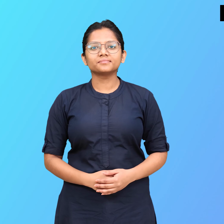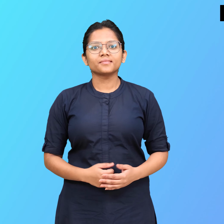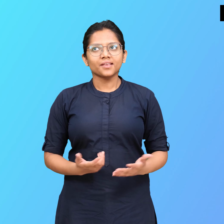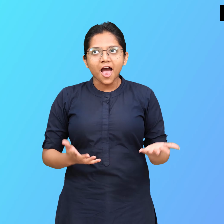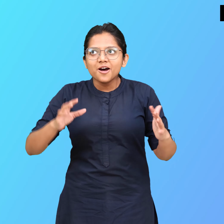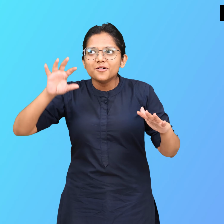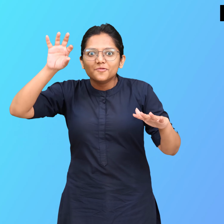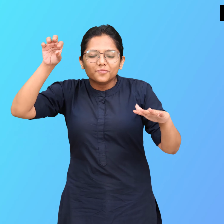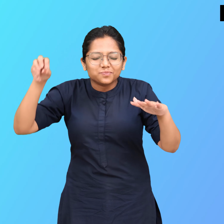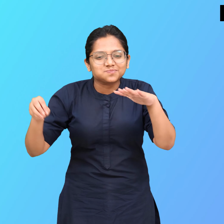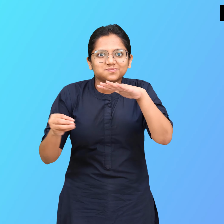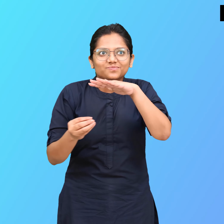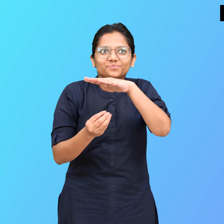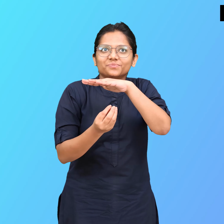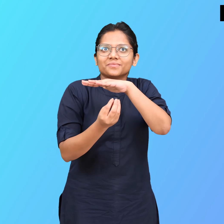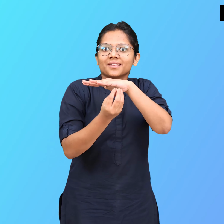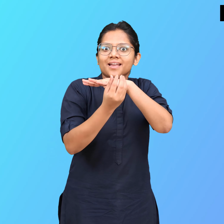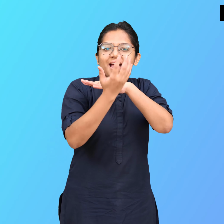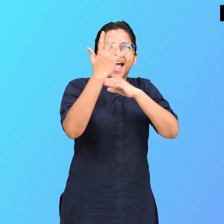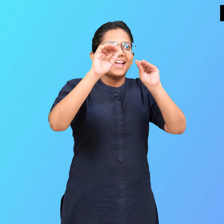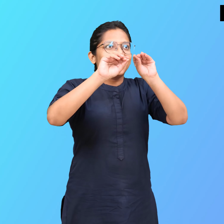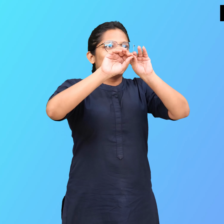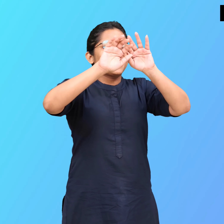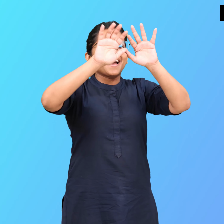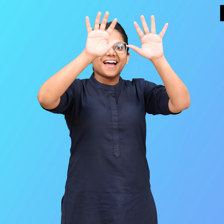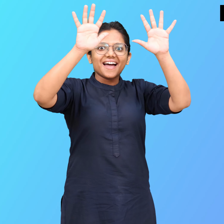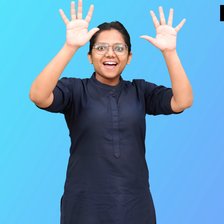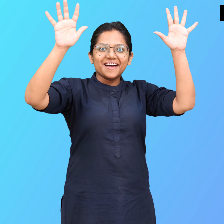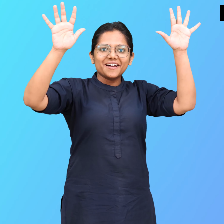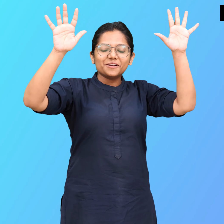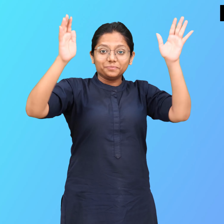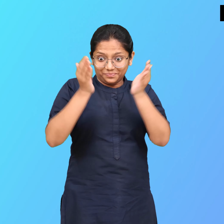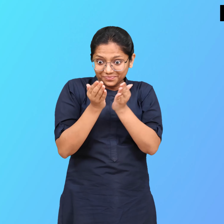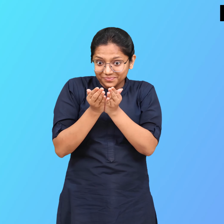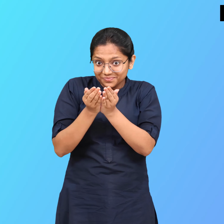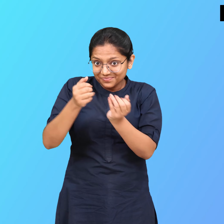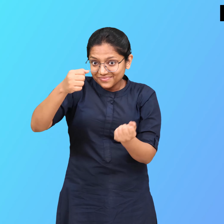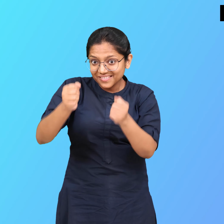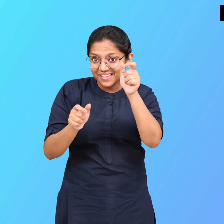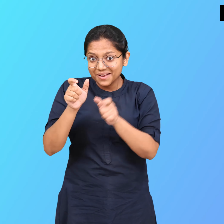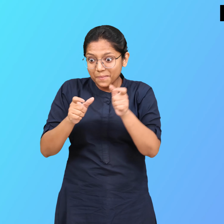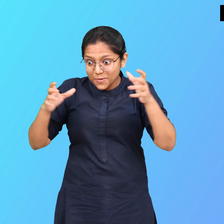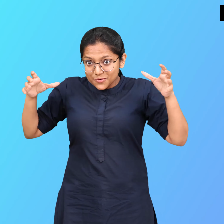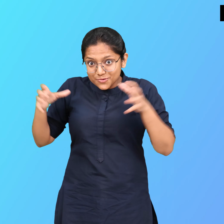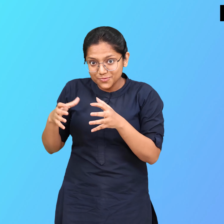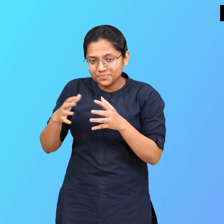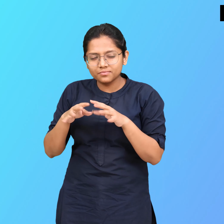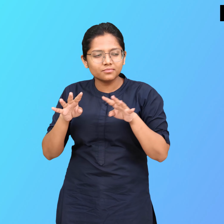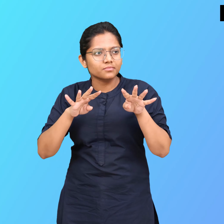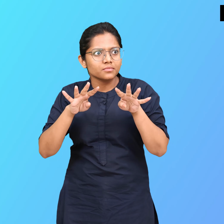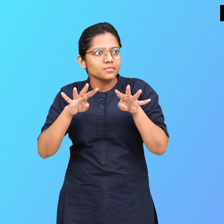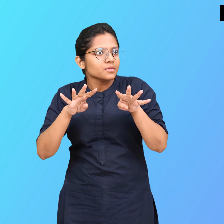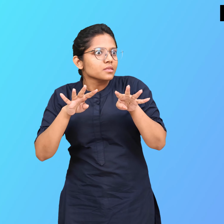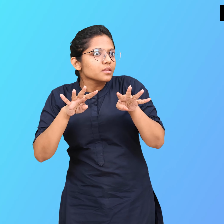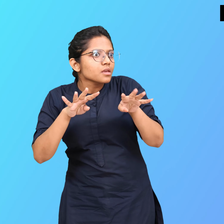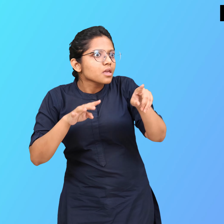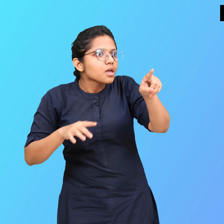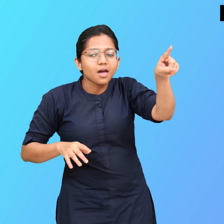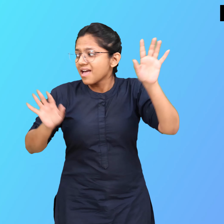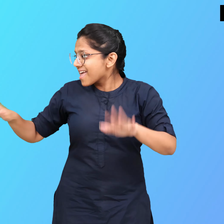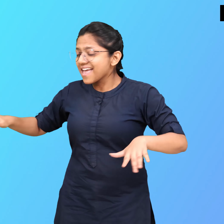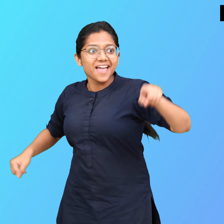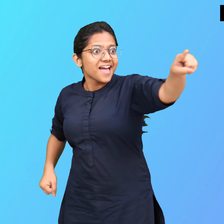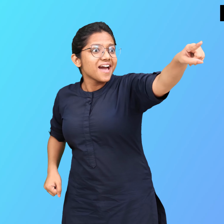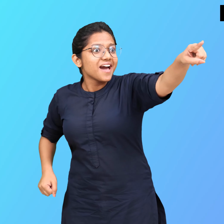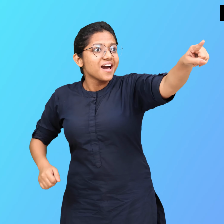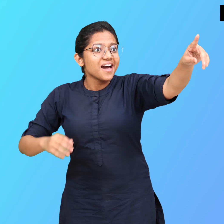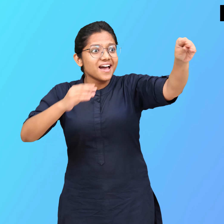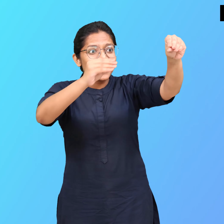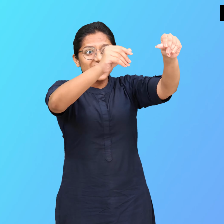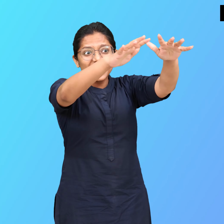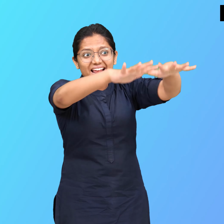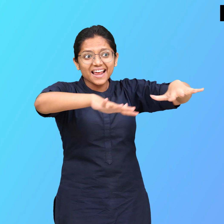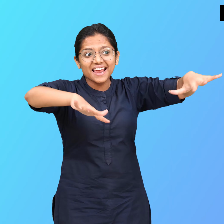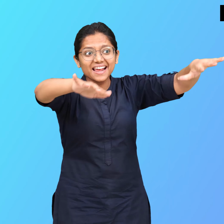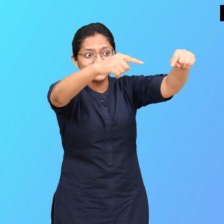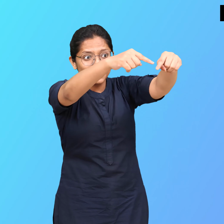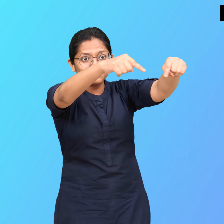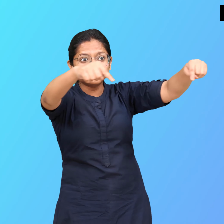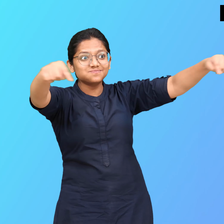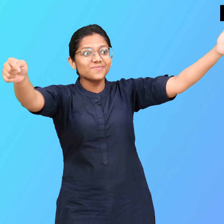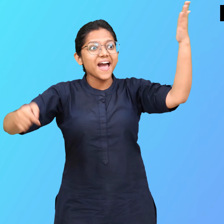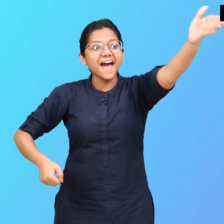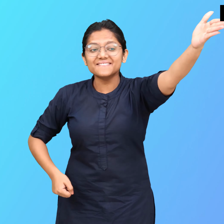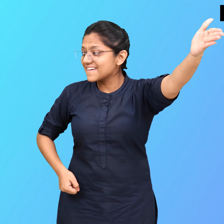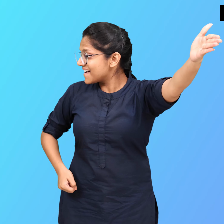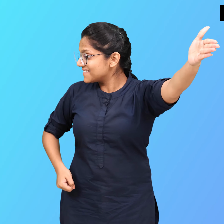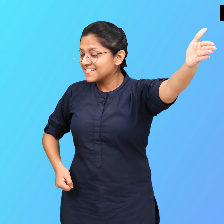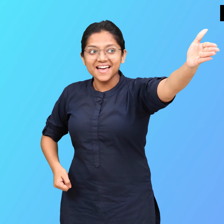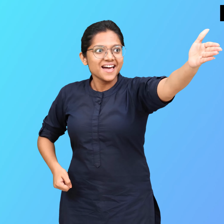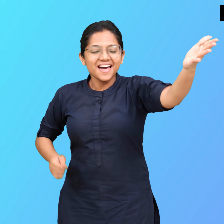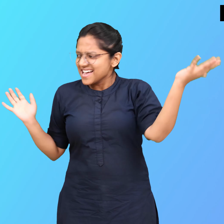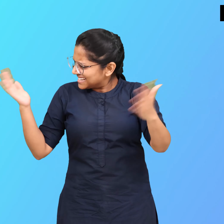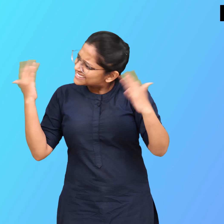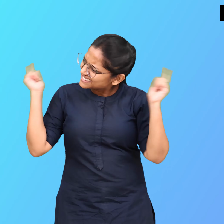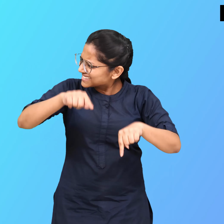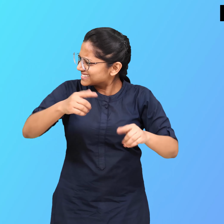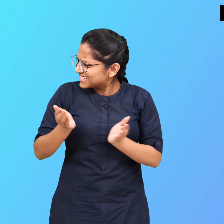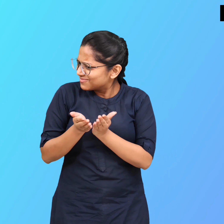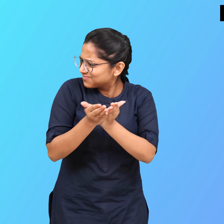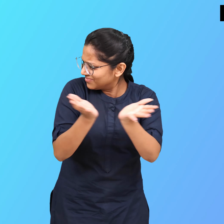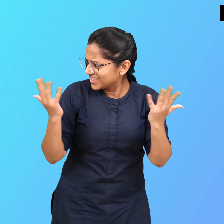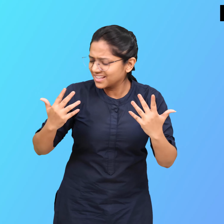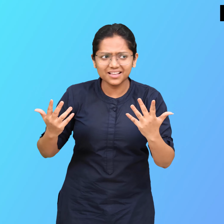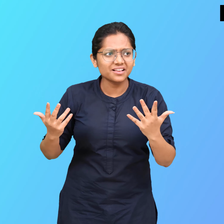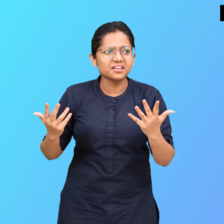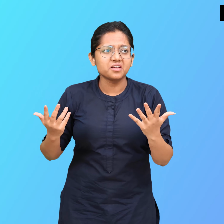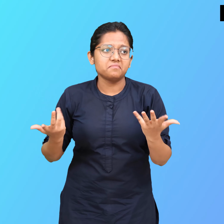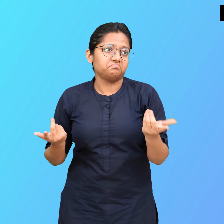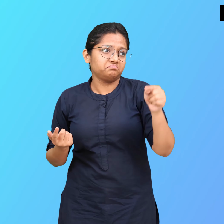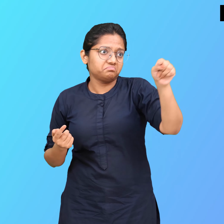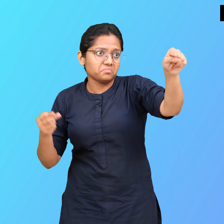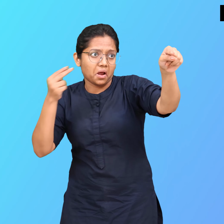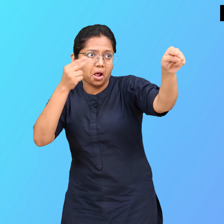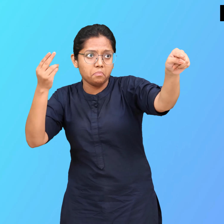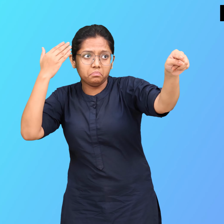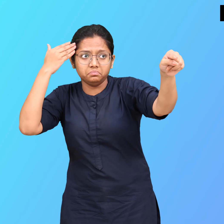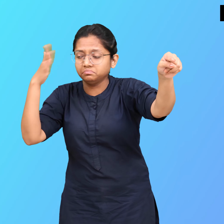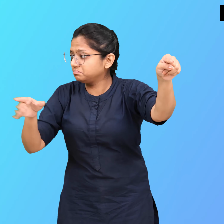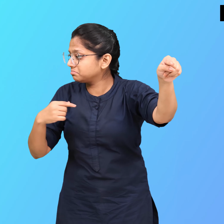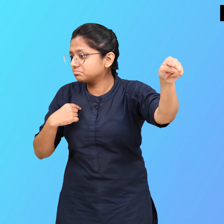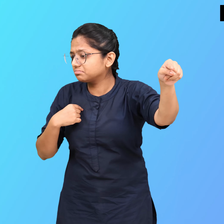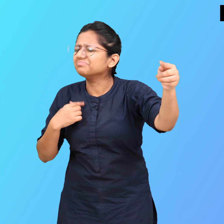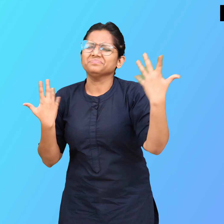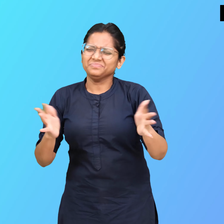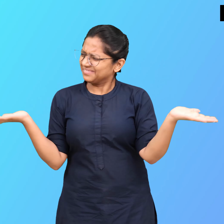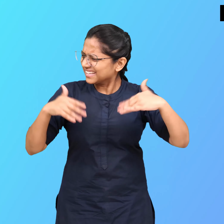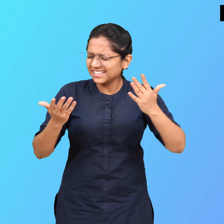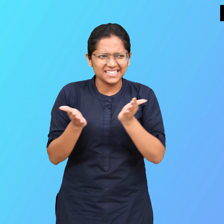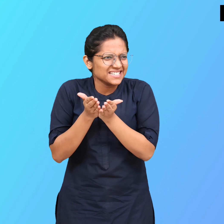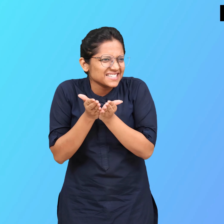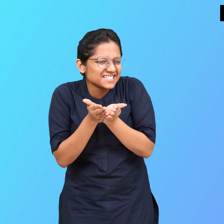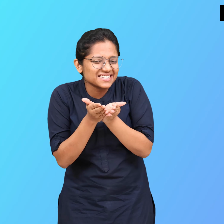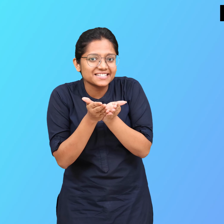When daylight came, the sailors saw land, but they did not know what land it was. They saw a bay with a beach and wanted to sail the ship to the beach if they could.